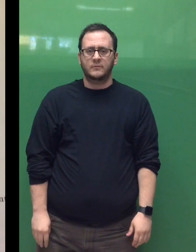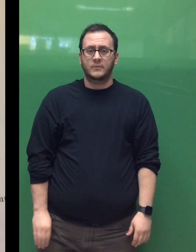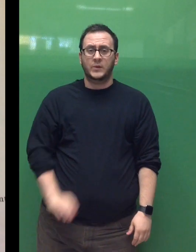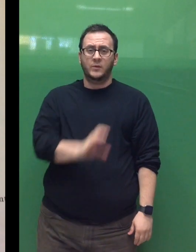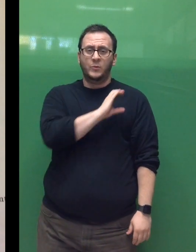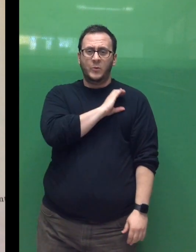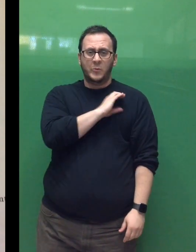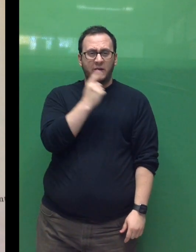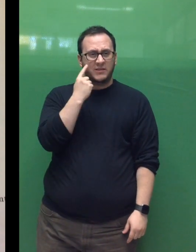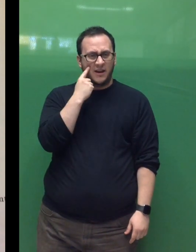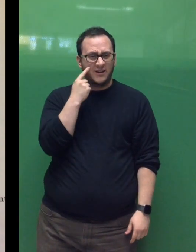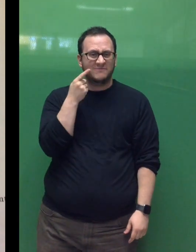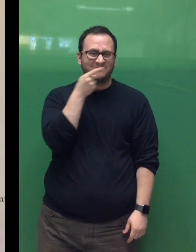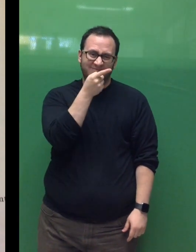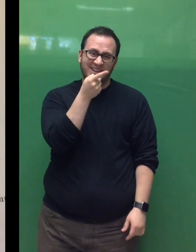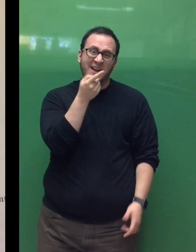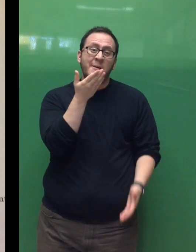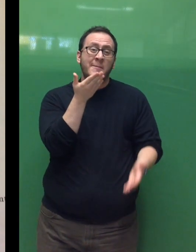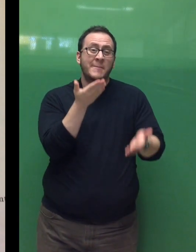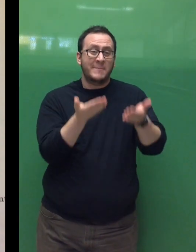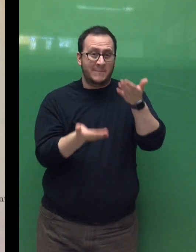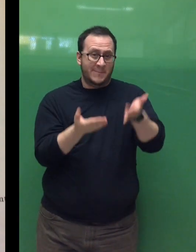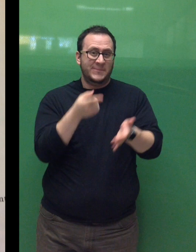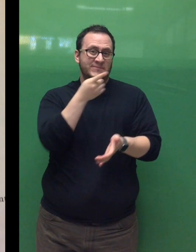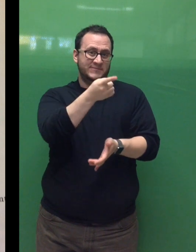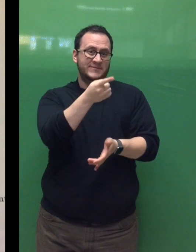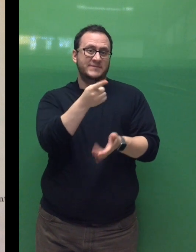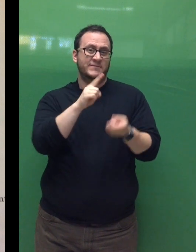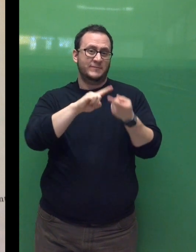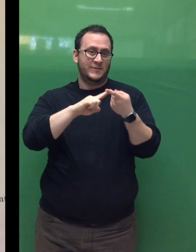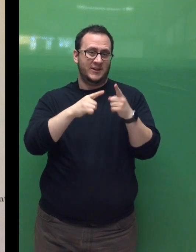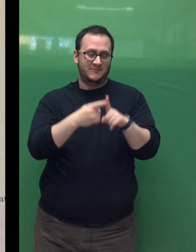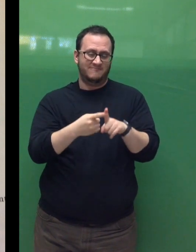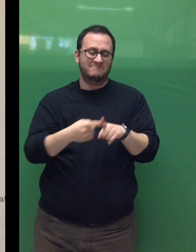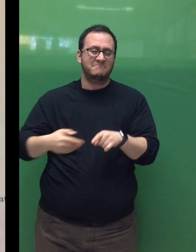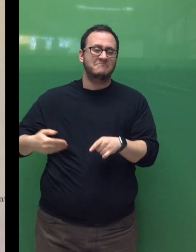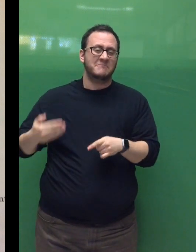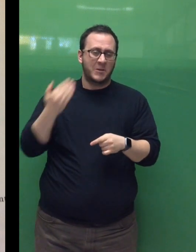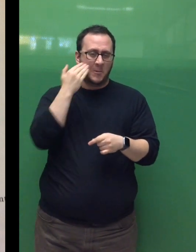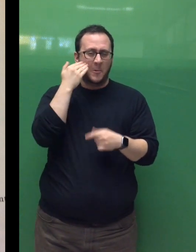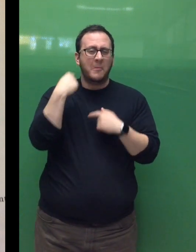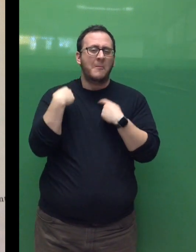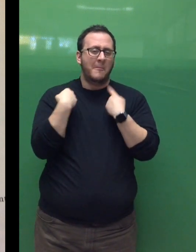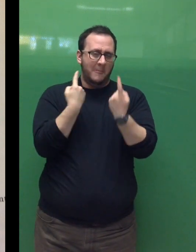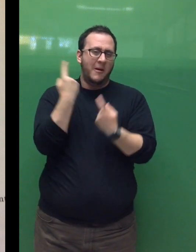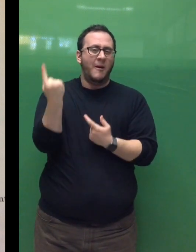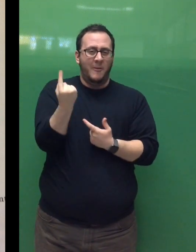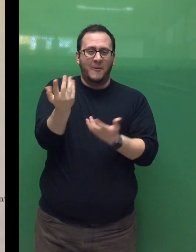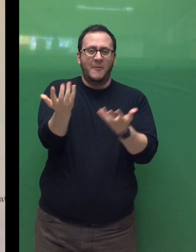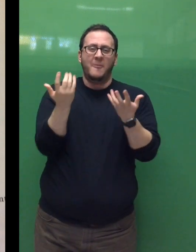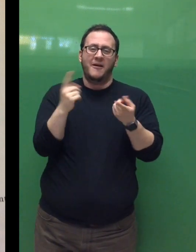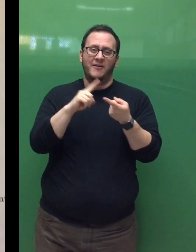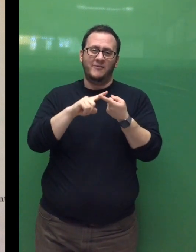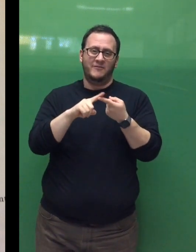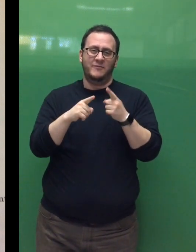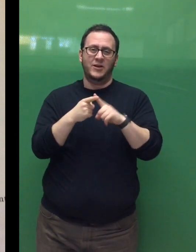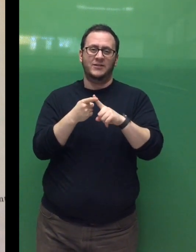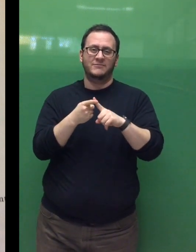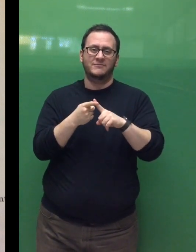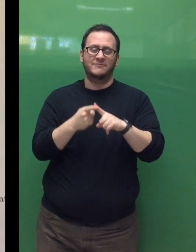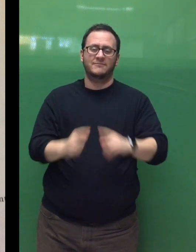"You must be a friend," said Corduroy. "I've always wanted a friend."